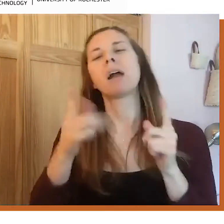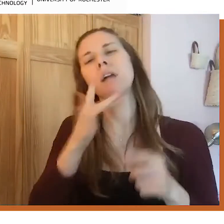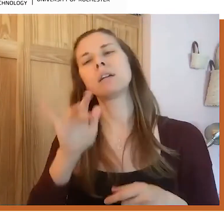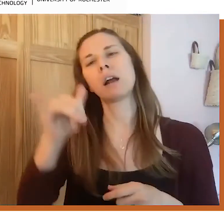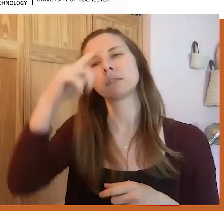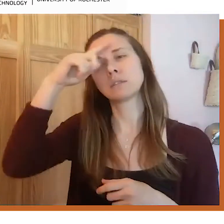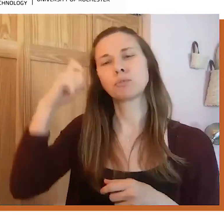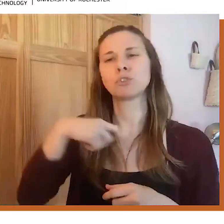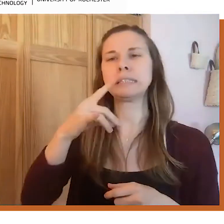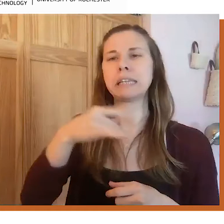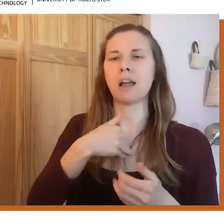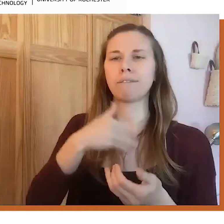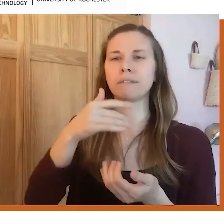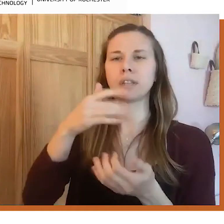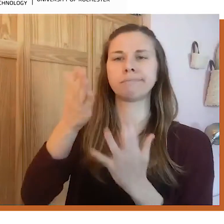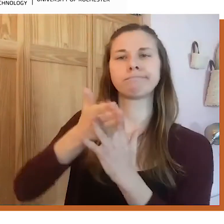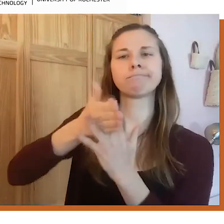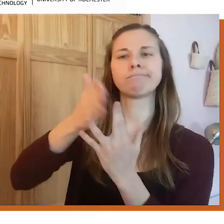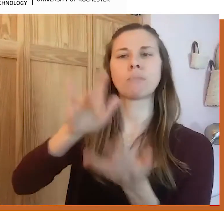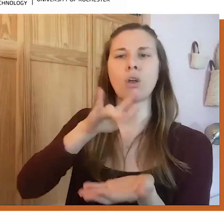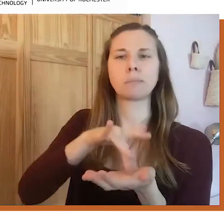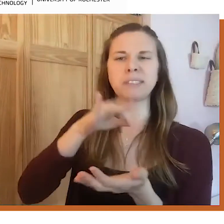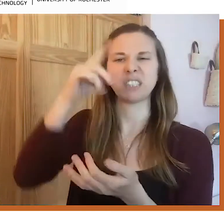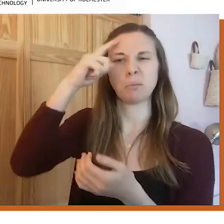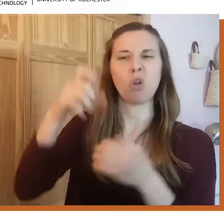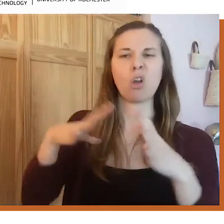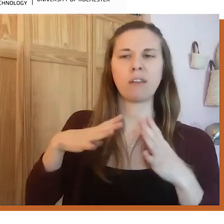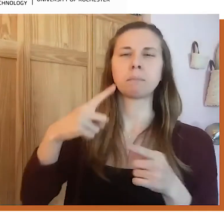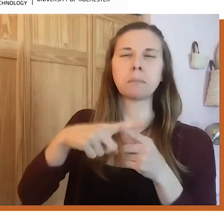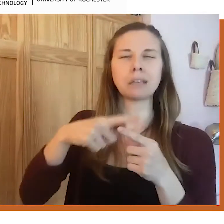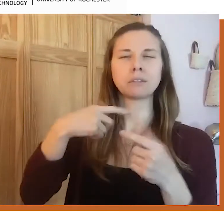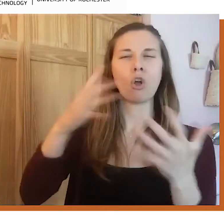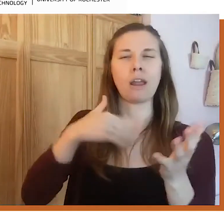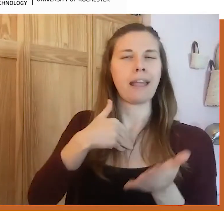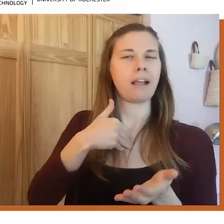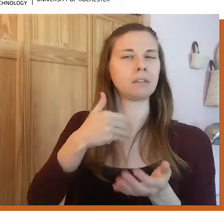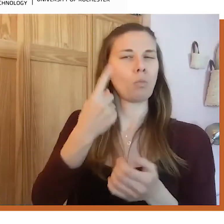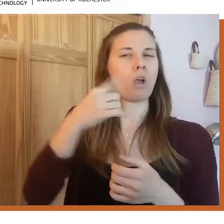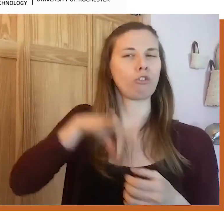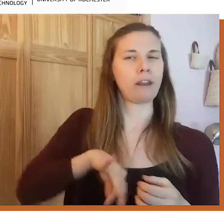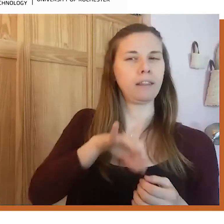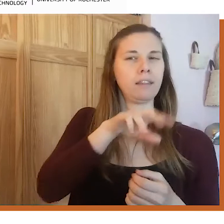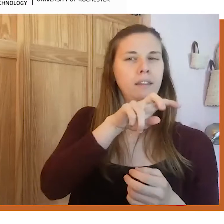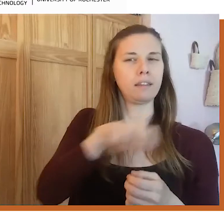Now, during the summer, I did have some breaks in between the course sessions, and I did have some courses